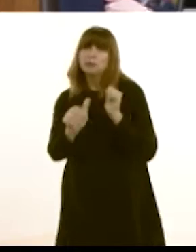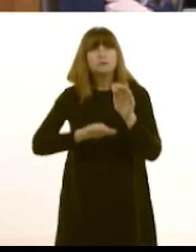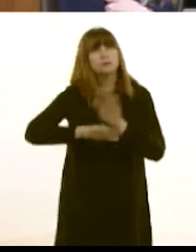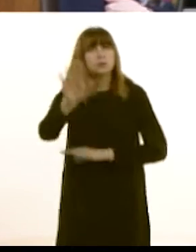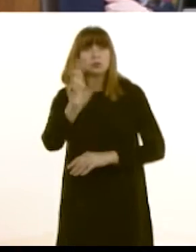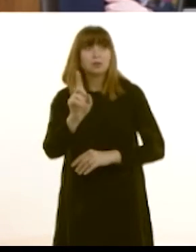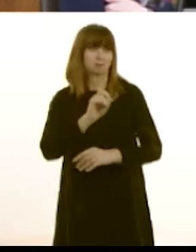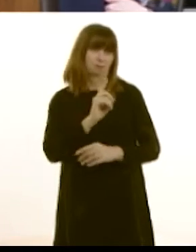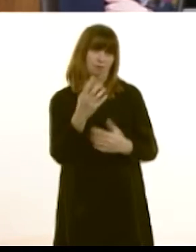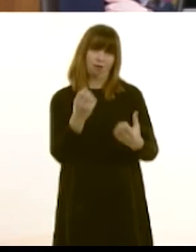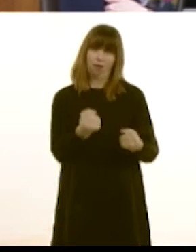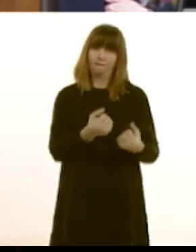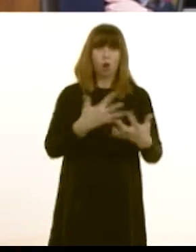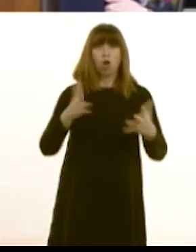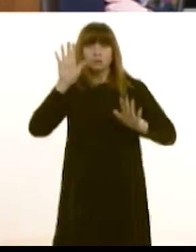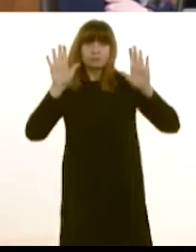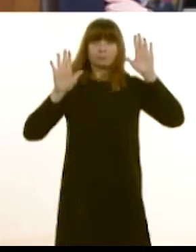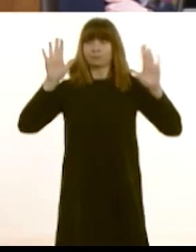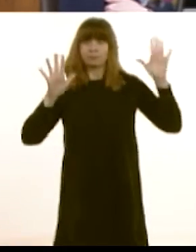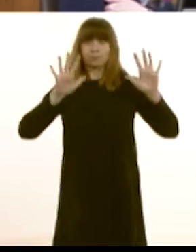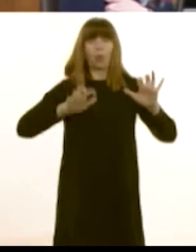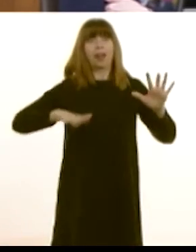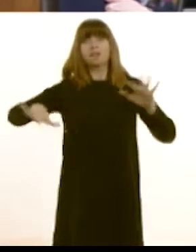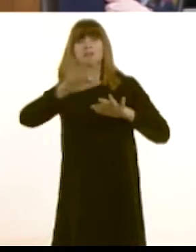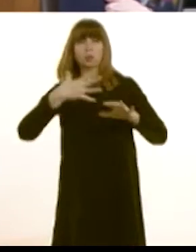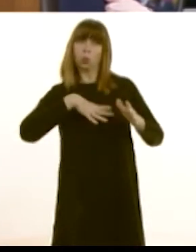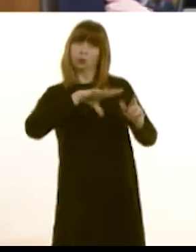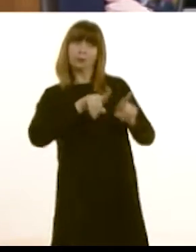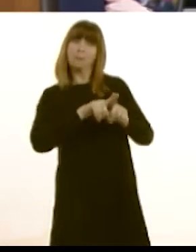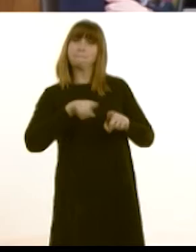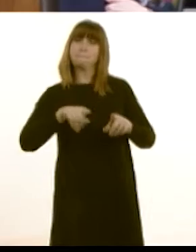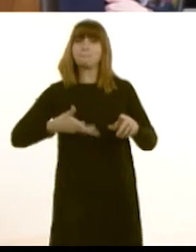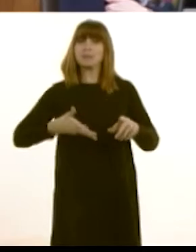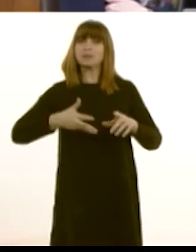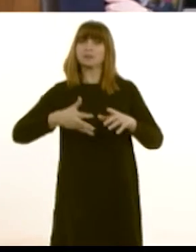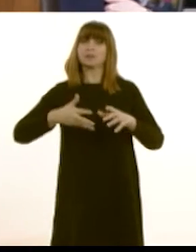is plenty of interest in towns around Wales in putting in BIDs in the future.